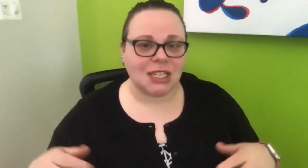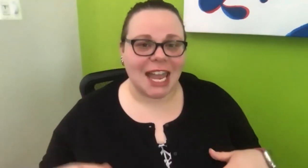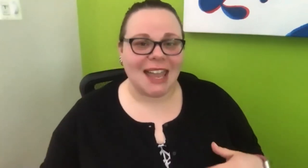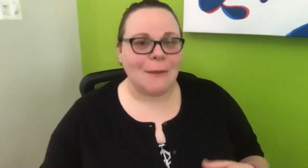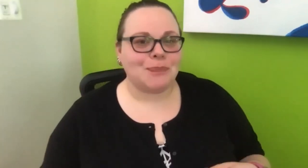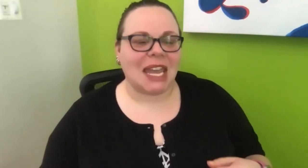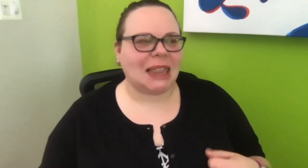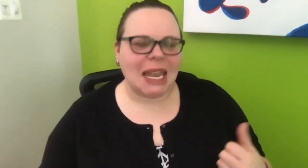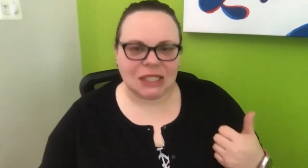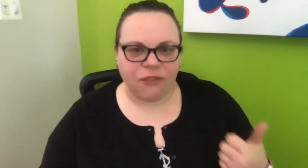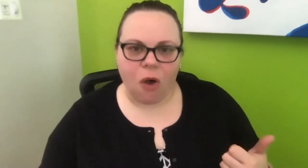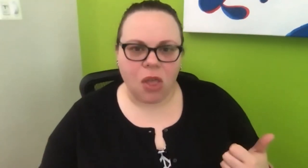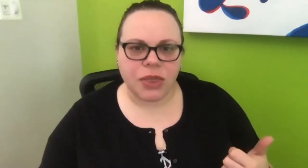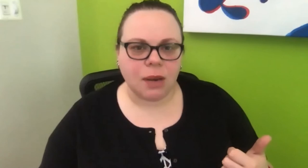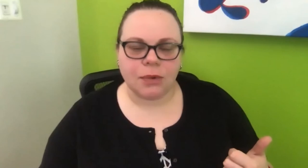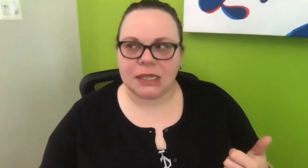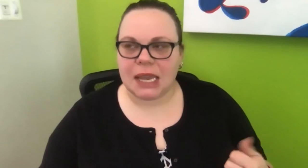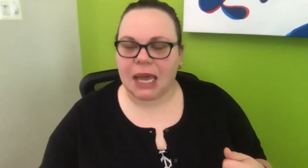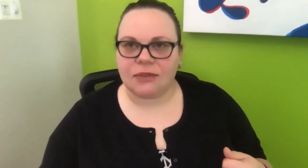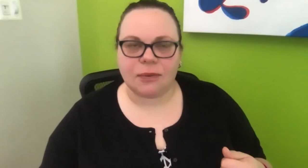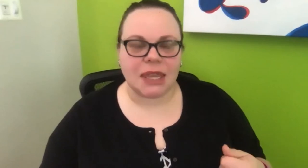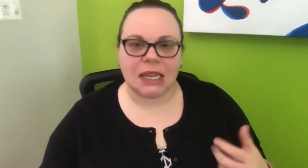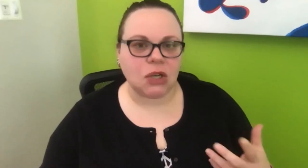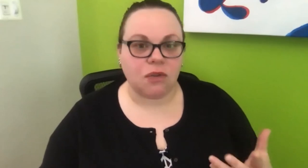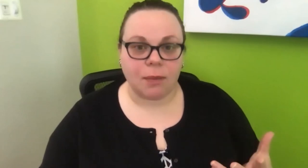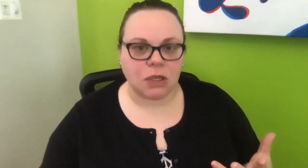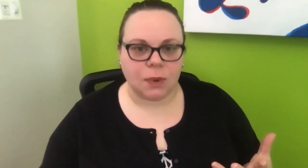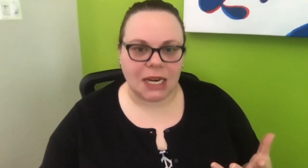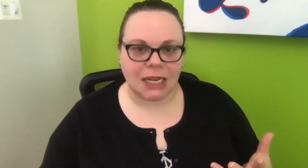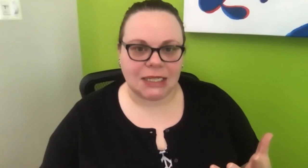And last fall, the numbers that they have from, I think, like, November 2019,